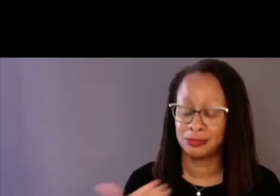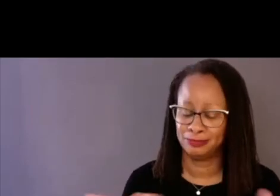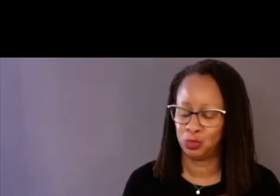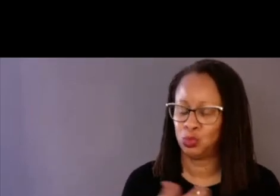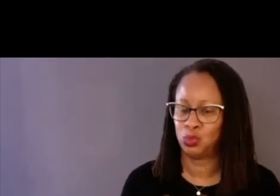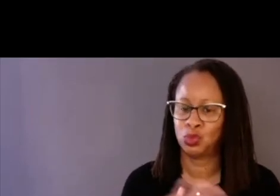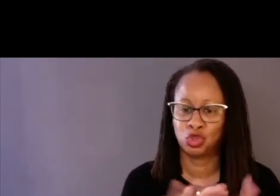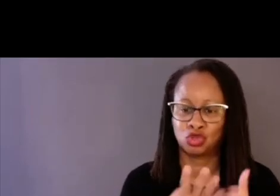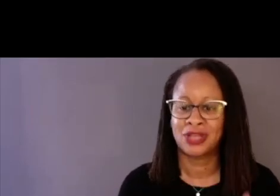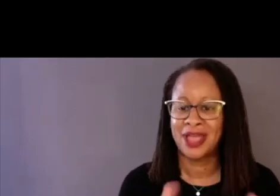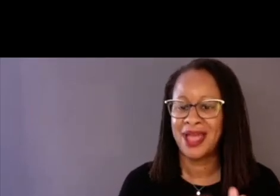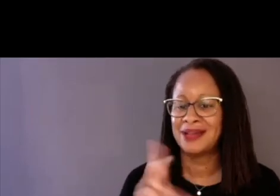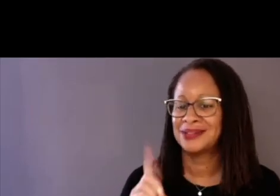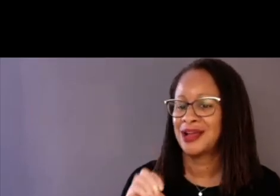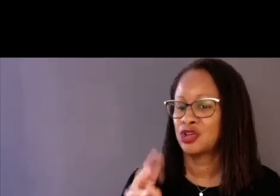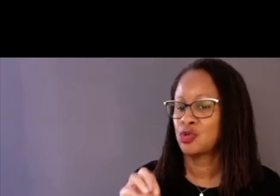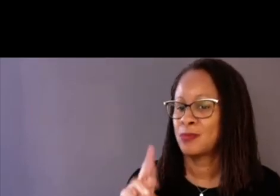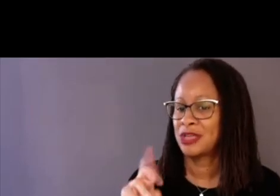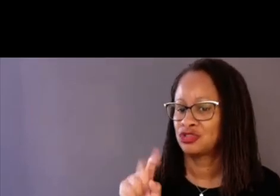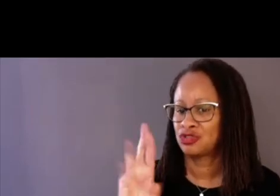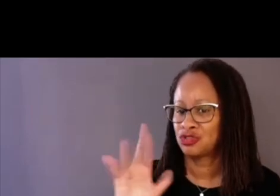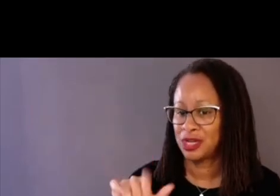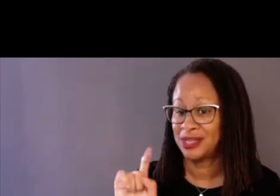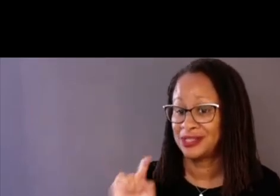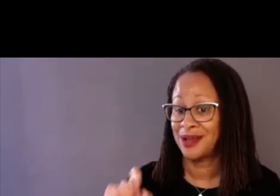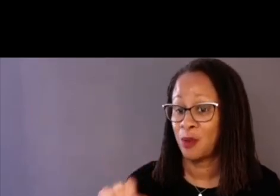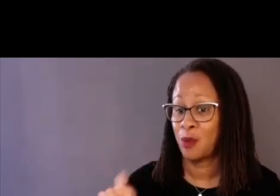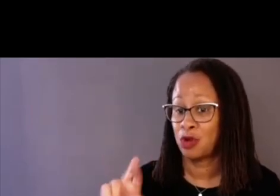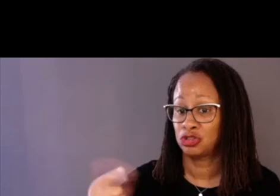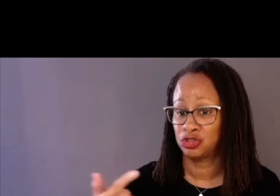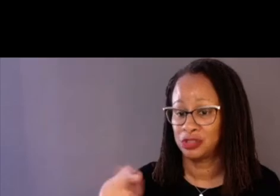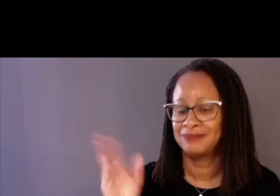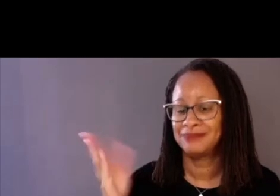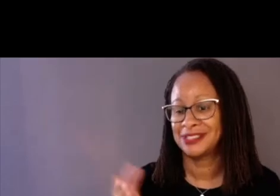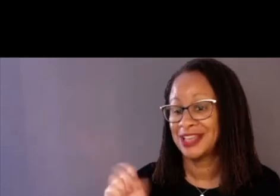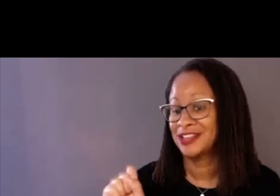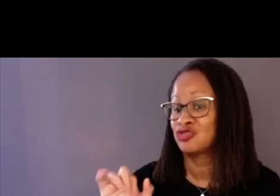at documentary.org/screenings-series.